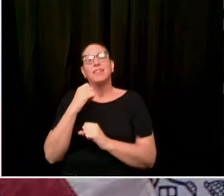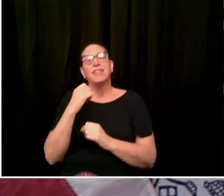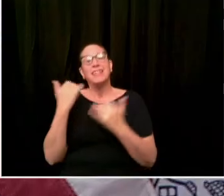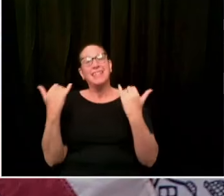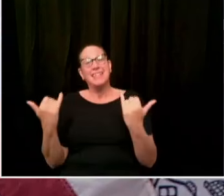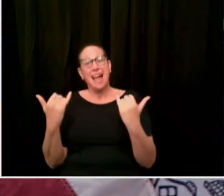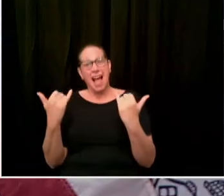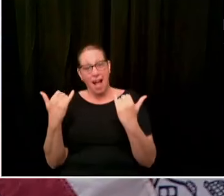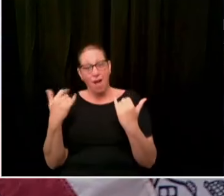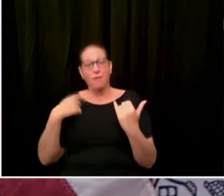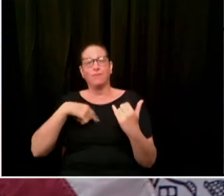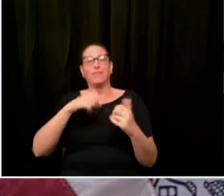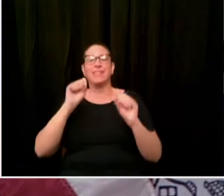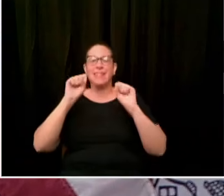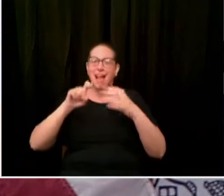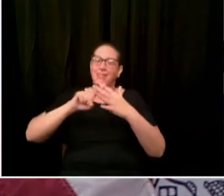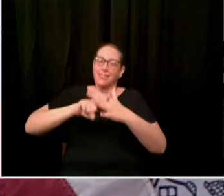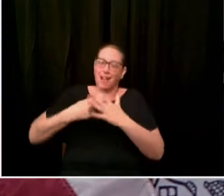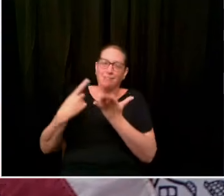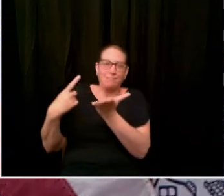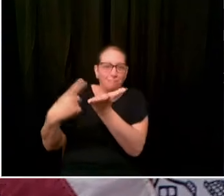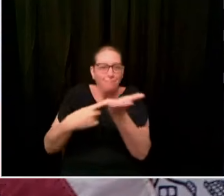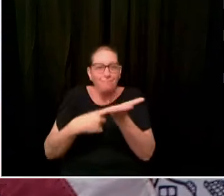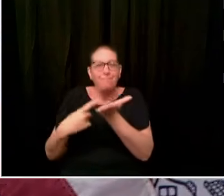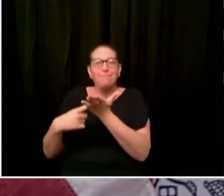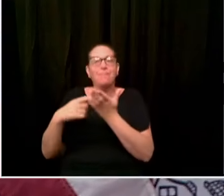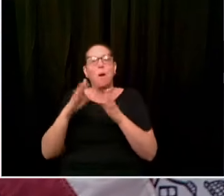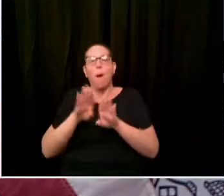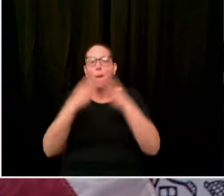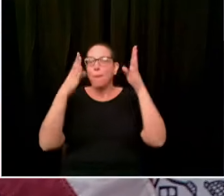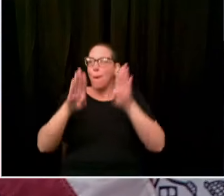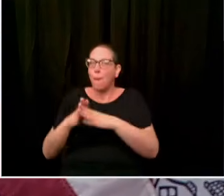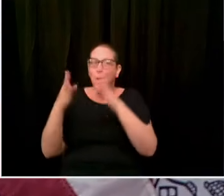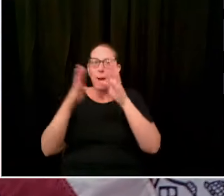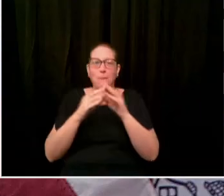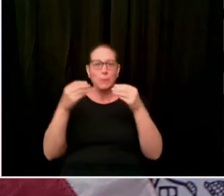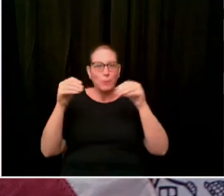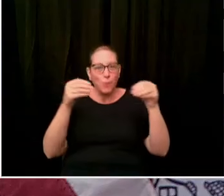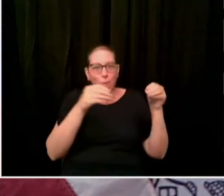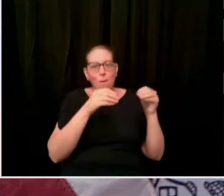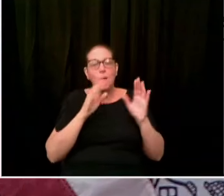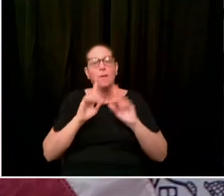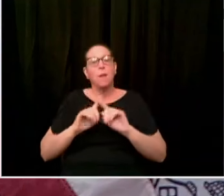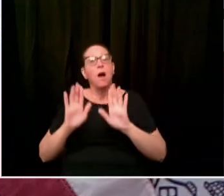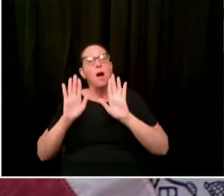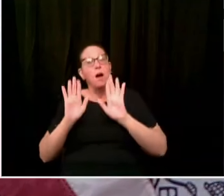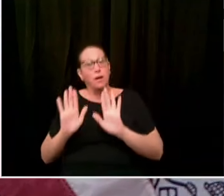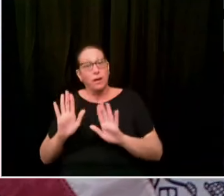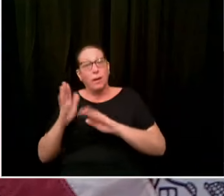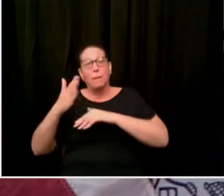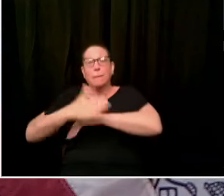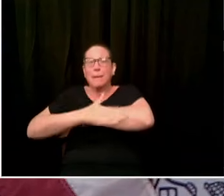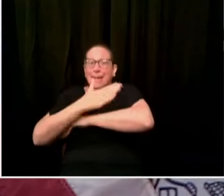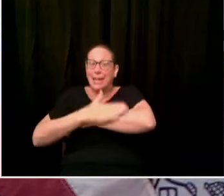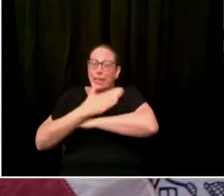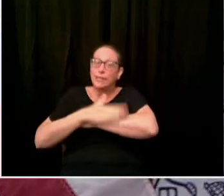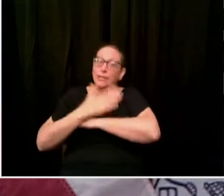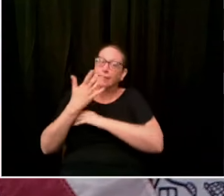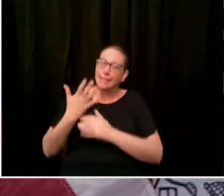POINT WHERE WE EVEN HAVE THE ABILITY TO TALK ABOUT LOOSENING RESTRICTIONS. WE'VE EARNED OUR WAY TO THE POINT